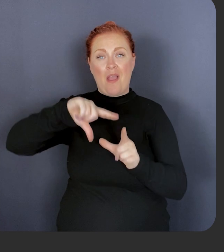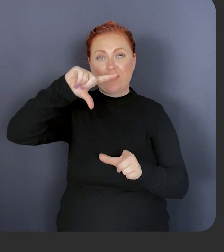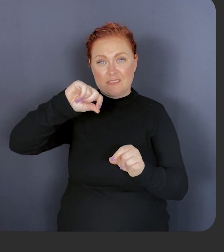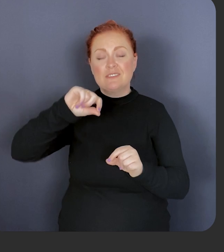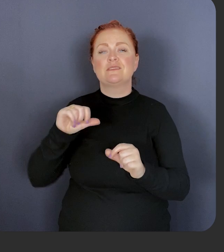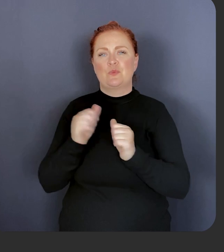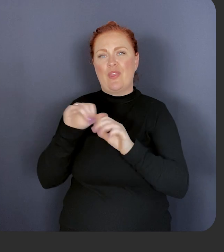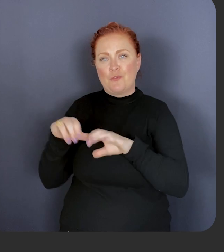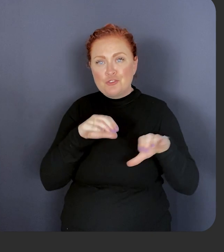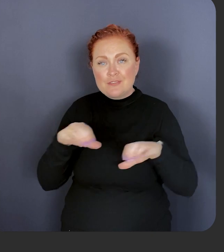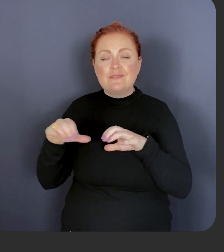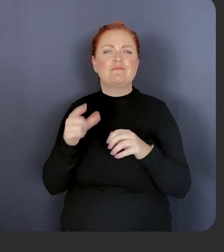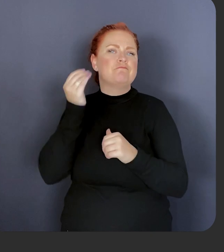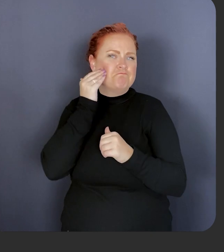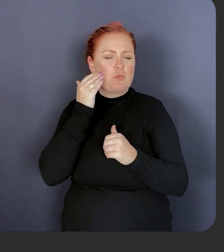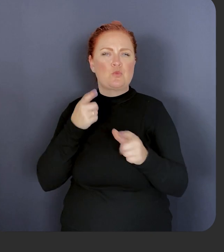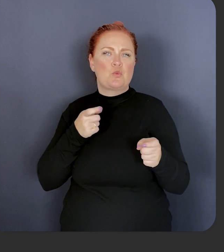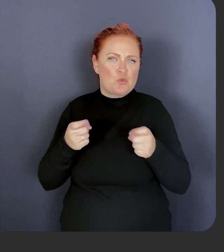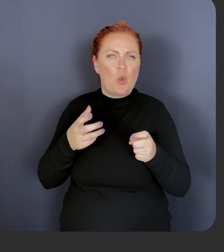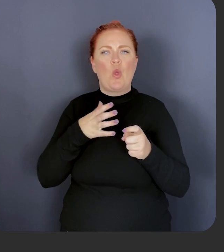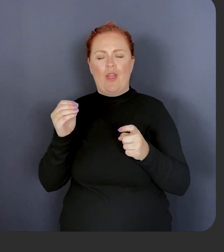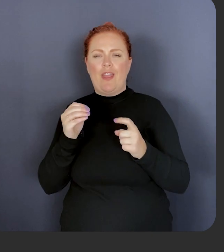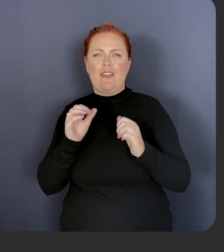with a mat-dialogue-action, to control and trap focus.